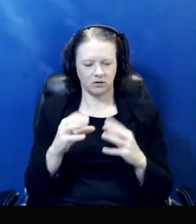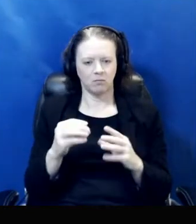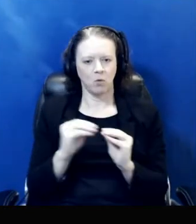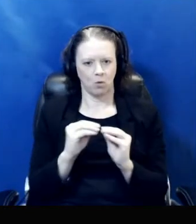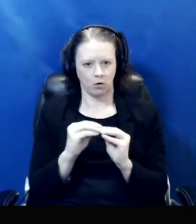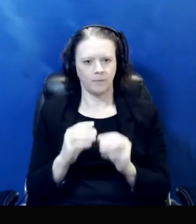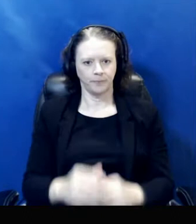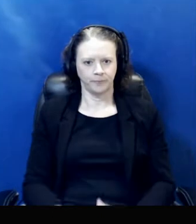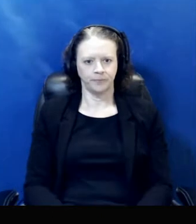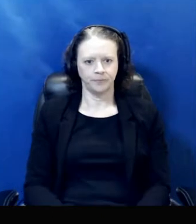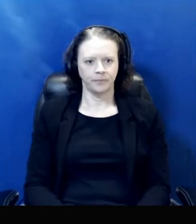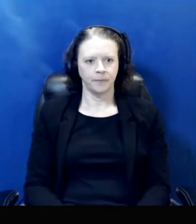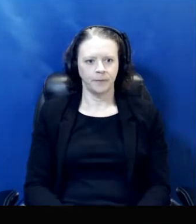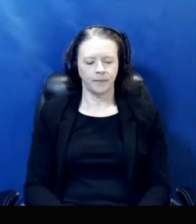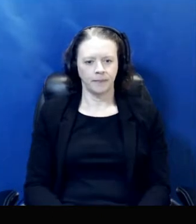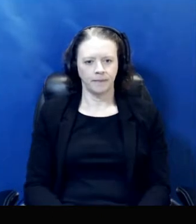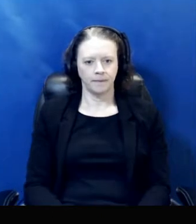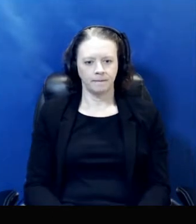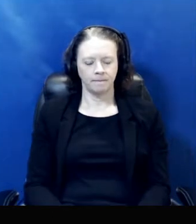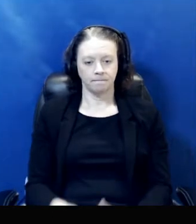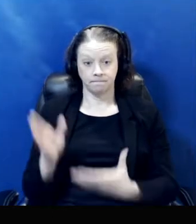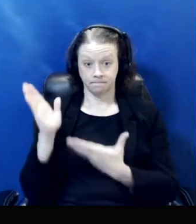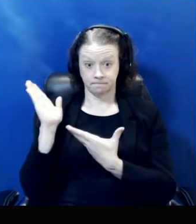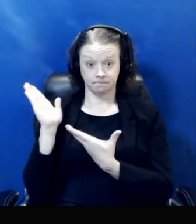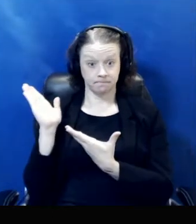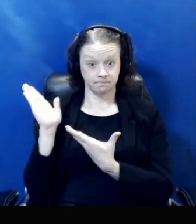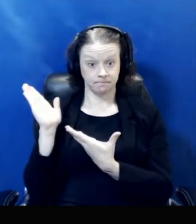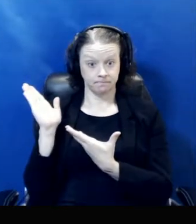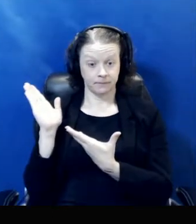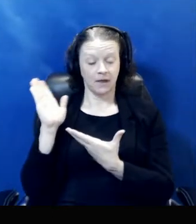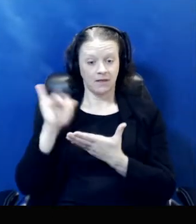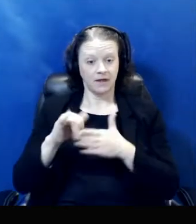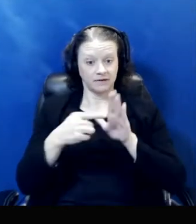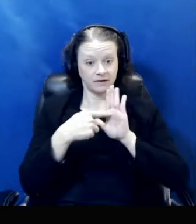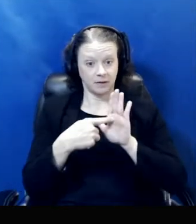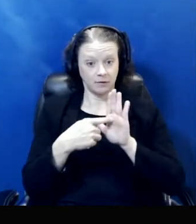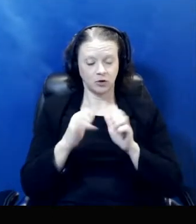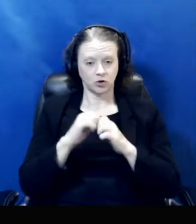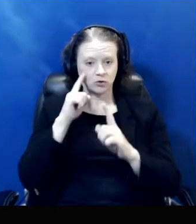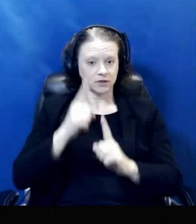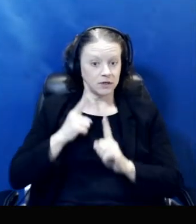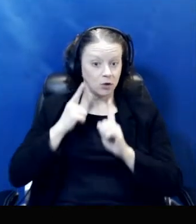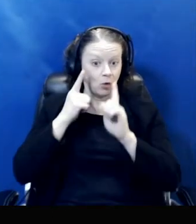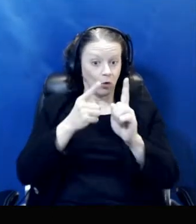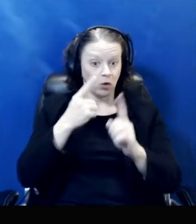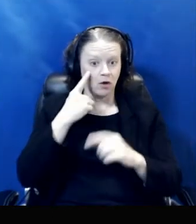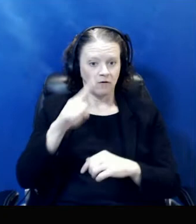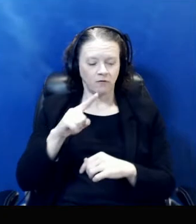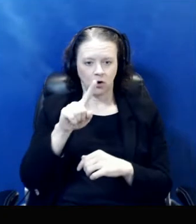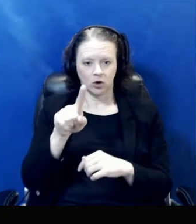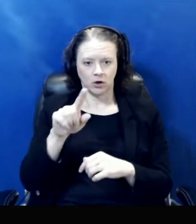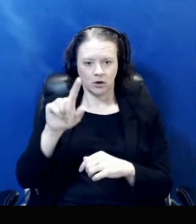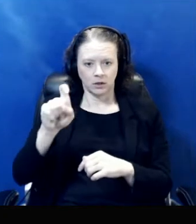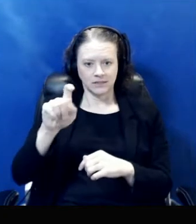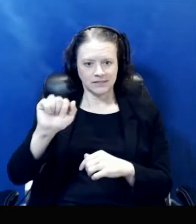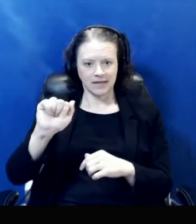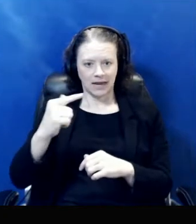Here is an example that shows the intent, or goal for XAG 101, which covers text display, We want developers to know